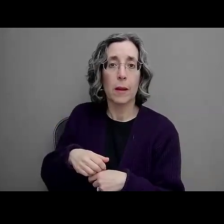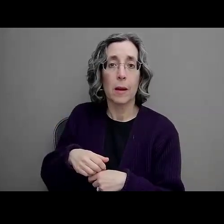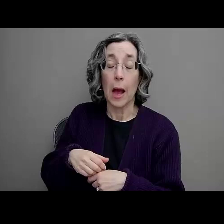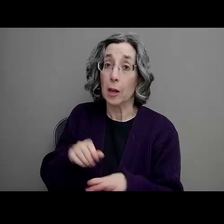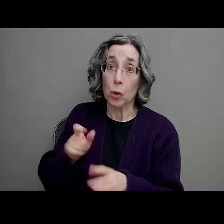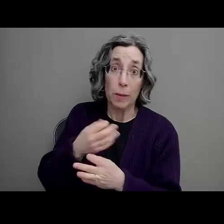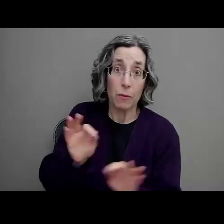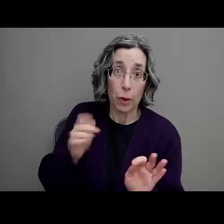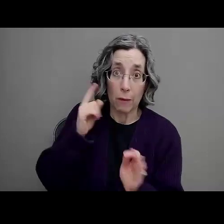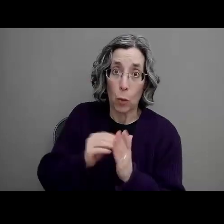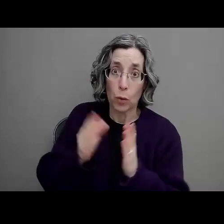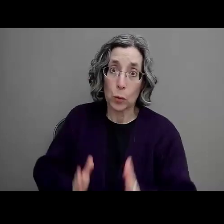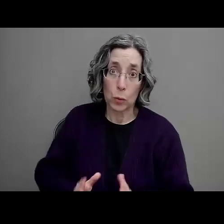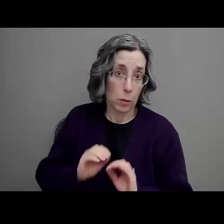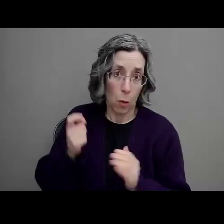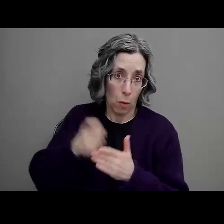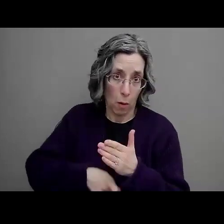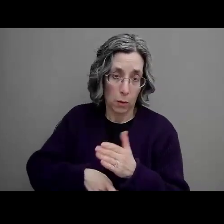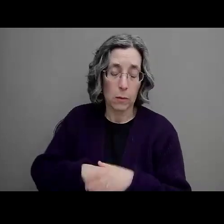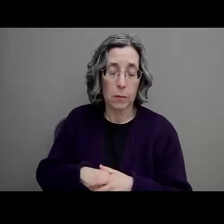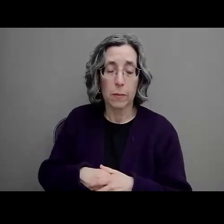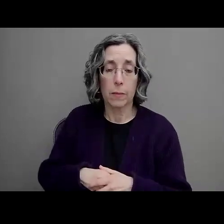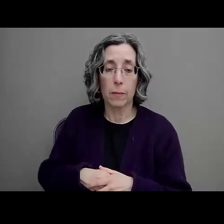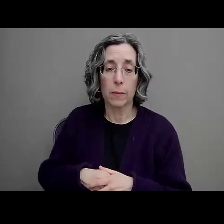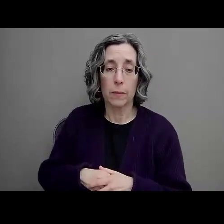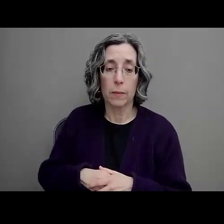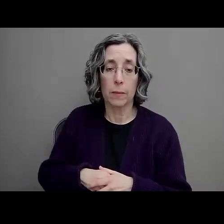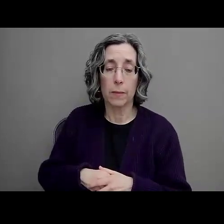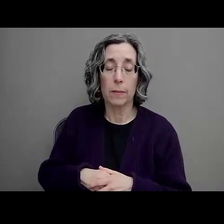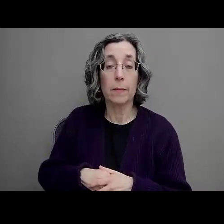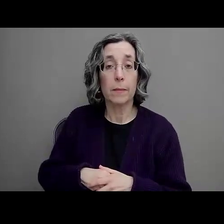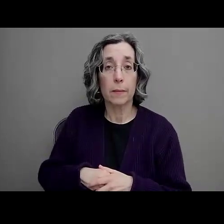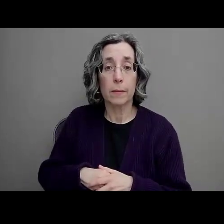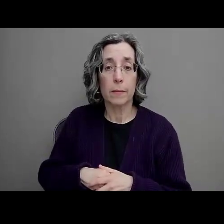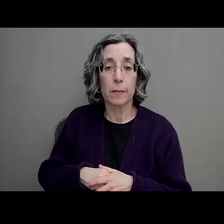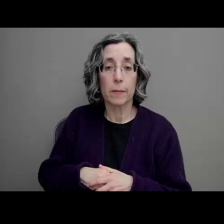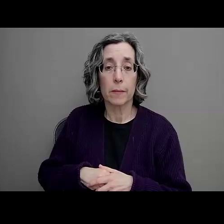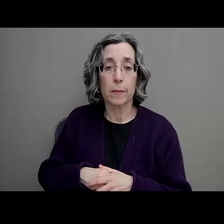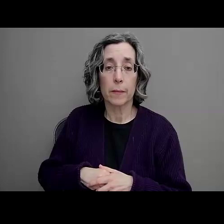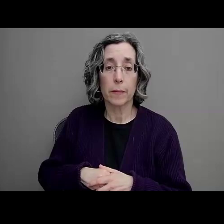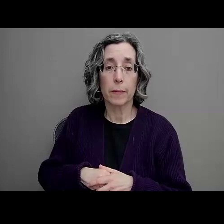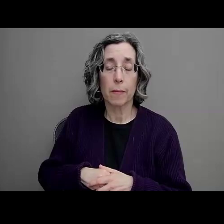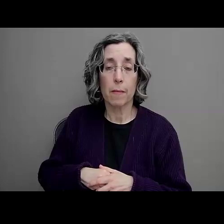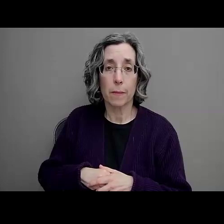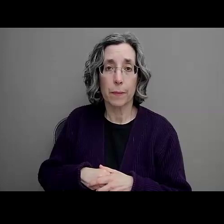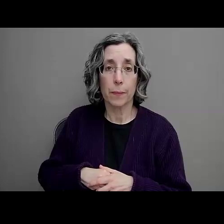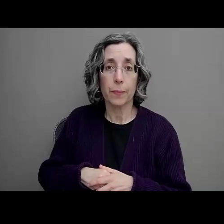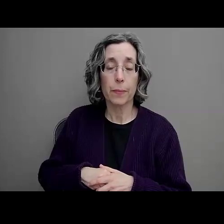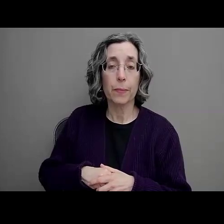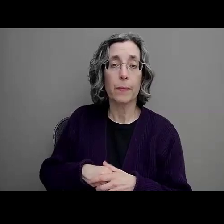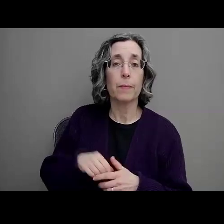And those accommodations should be at no cost to the student. Okay? Contacting the Office of